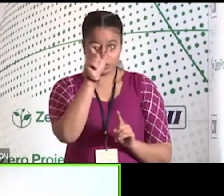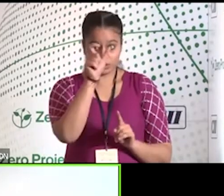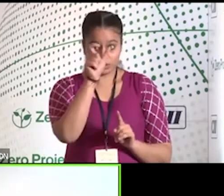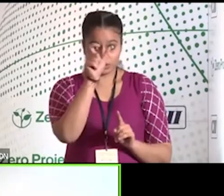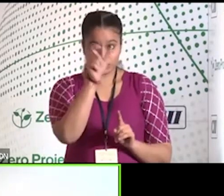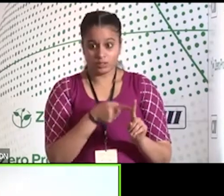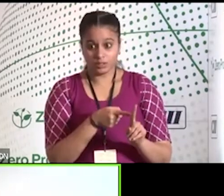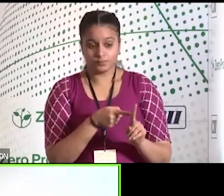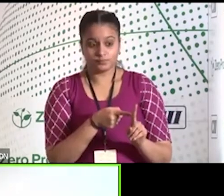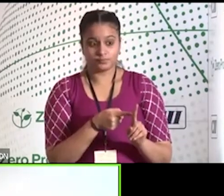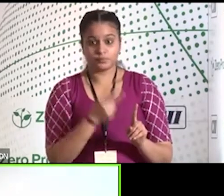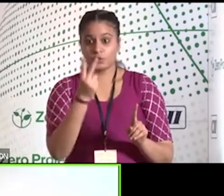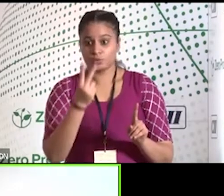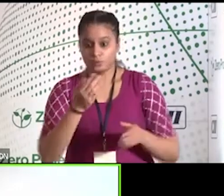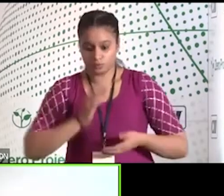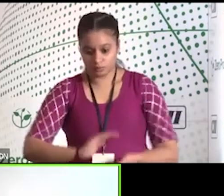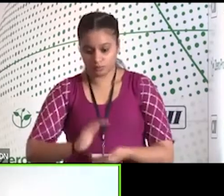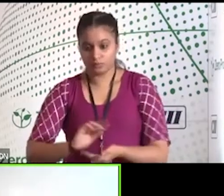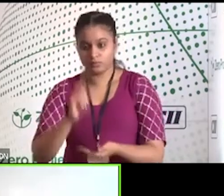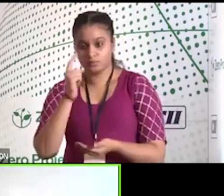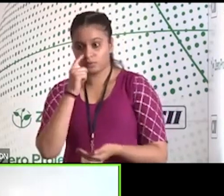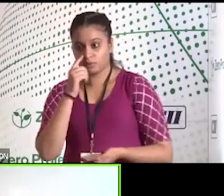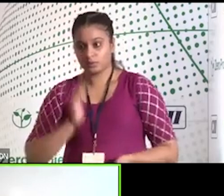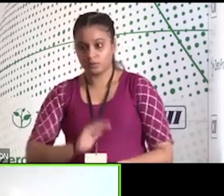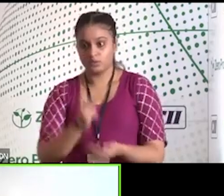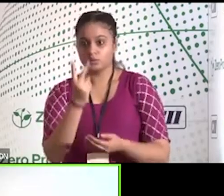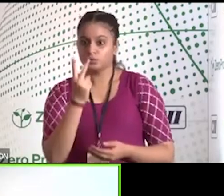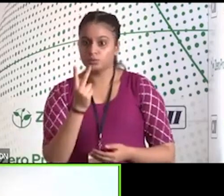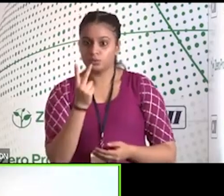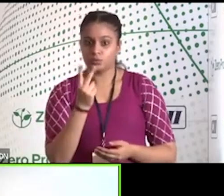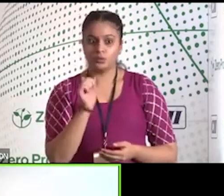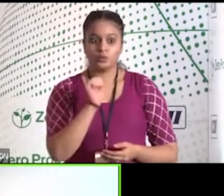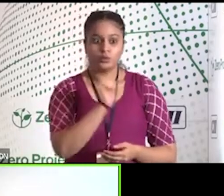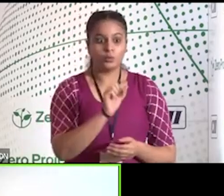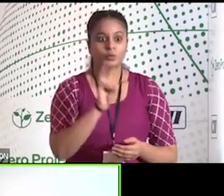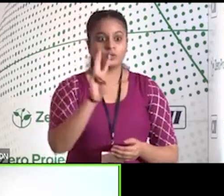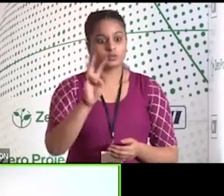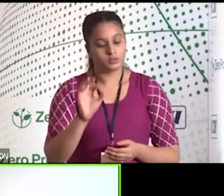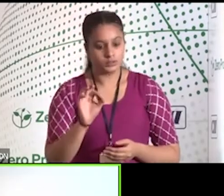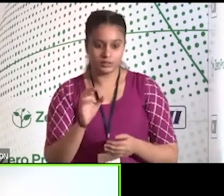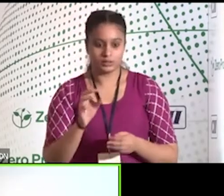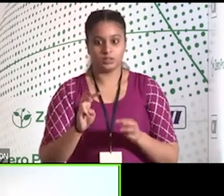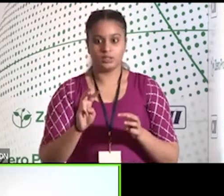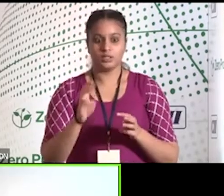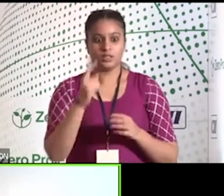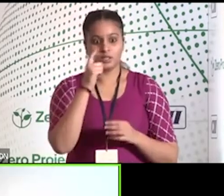two daughters and she brought together the 30 women from the village. They are running three businesses.